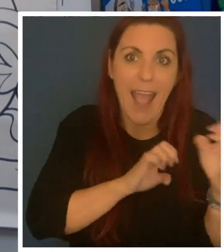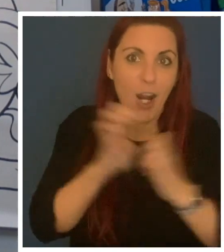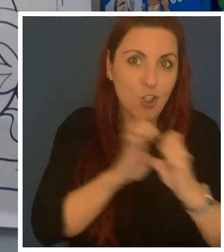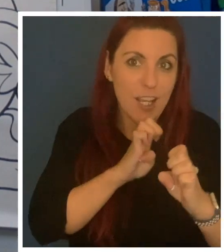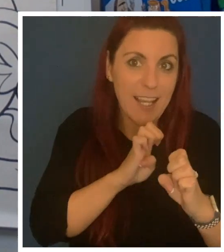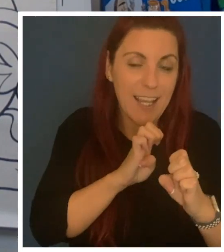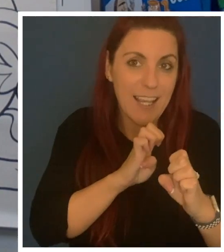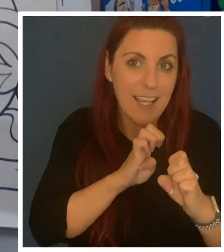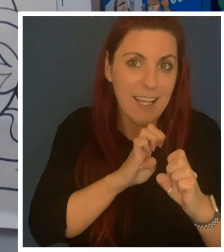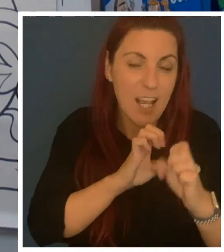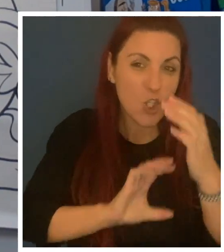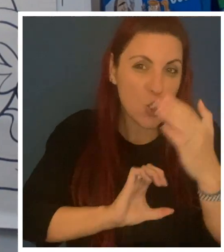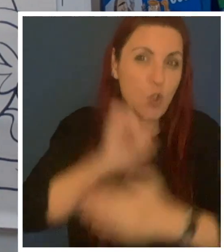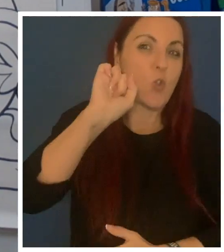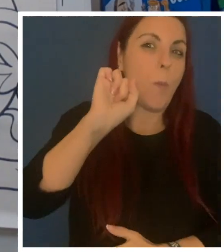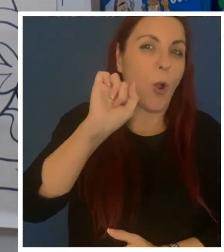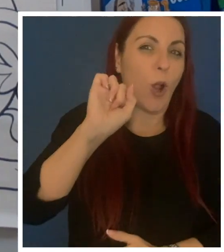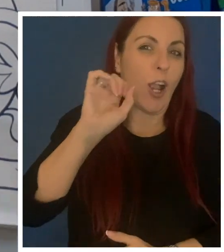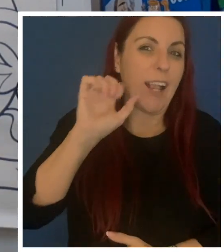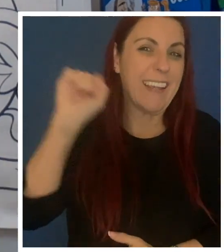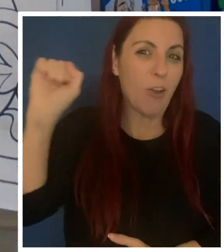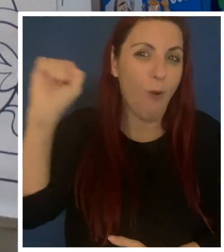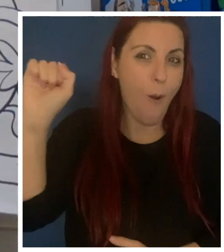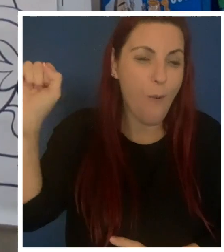So we need a new page, so we're going to say goodbye to Guzzler, see